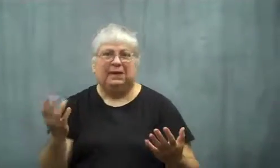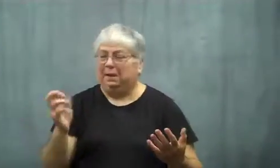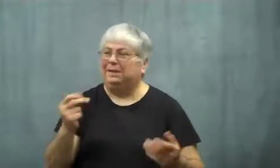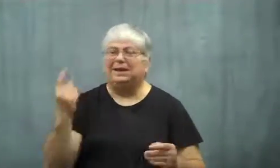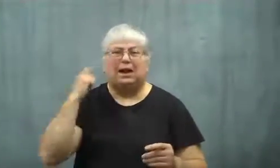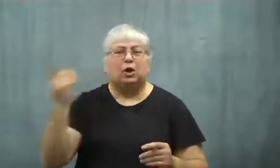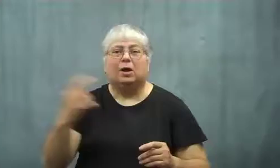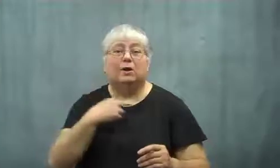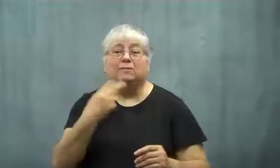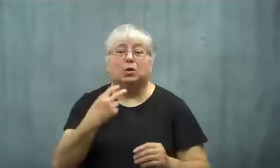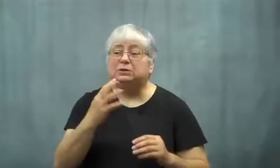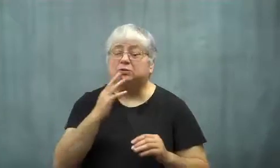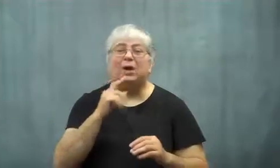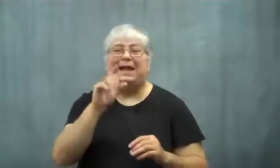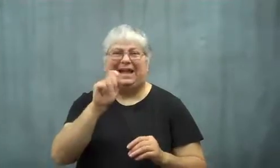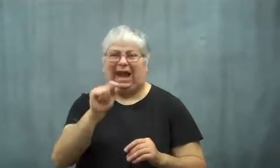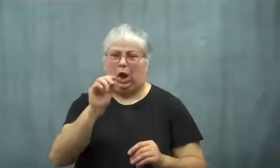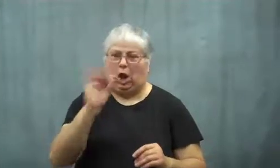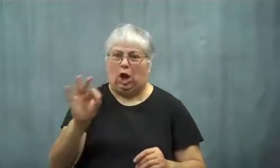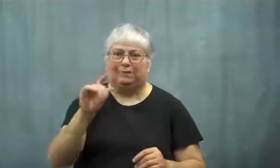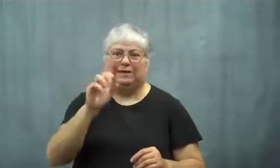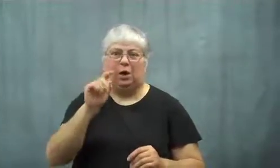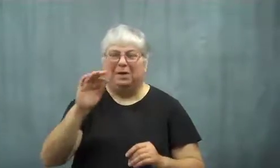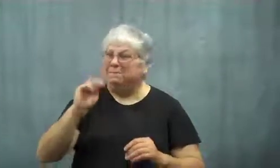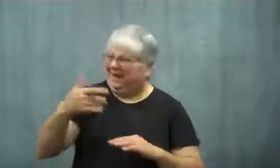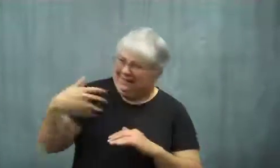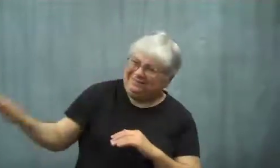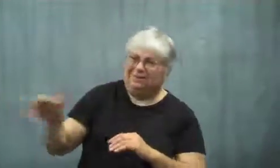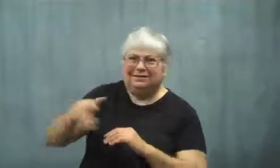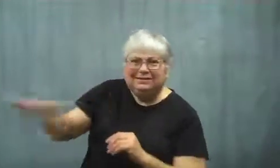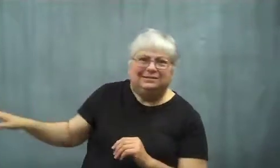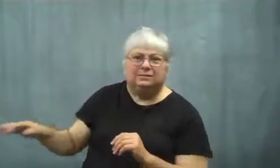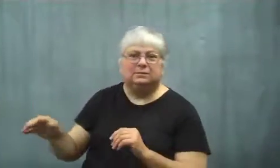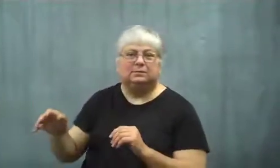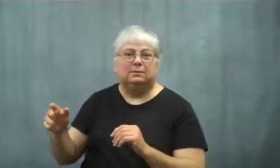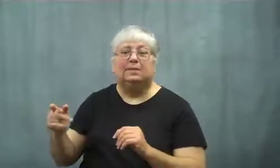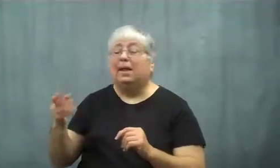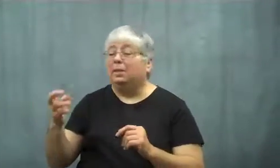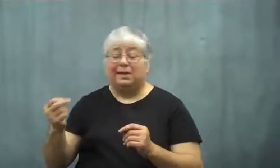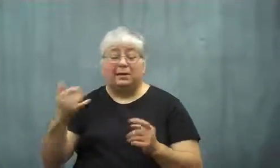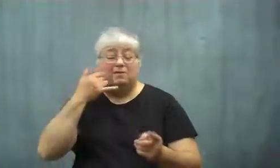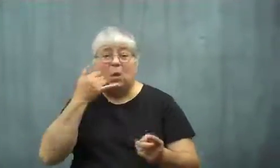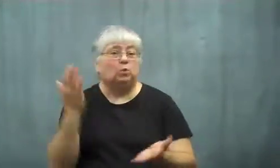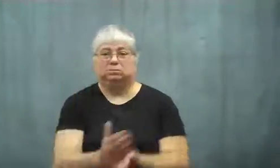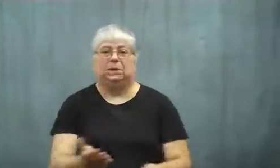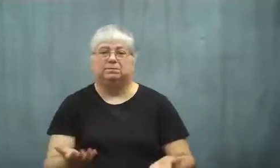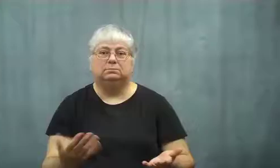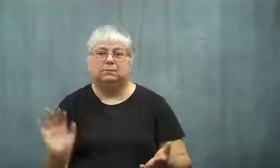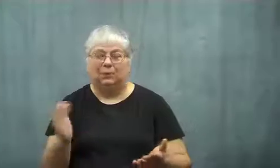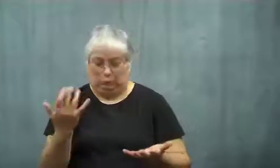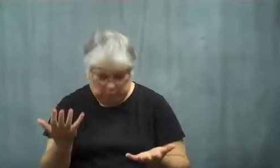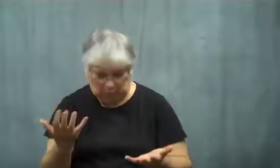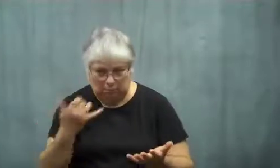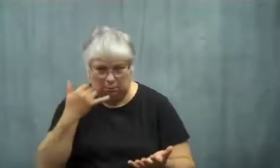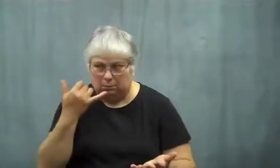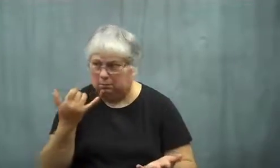Then she heard him say, "Get off! Get off!"